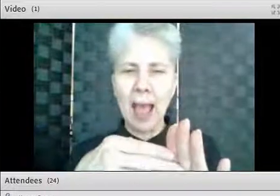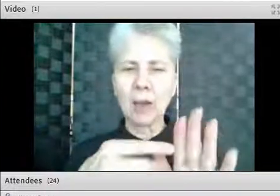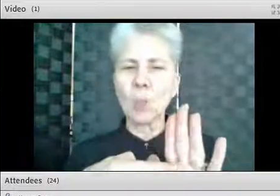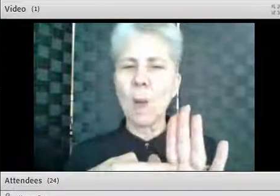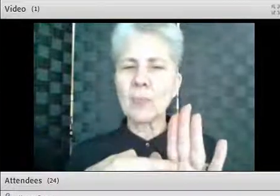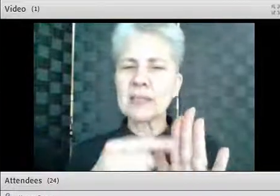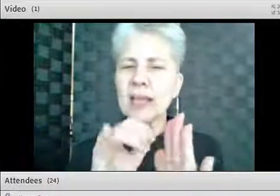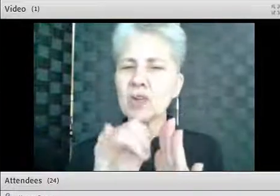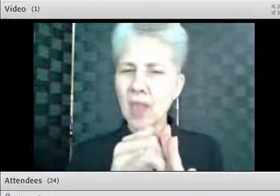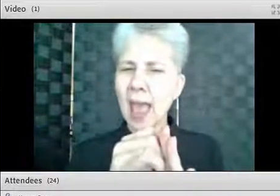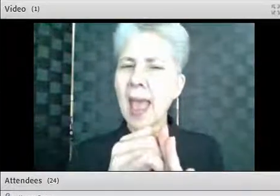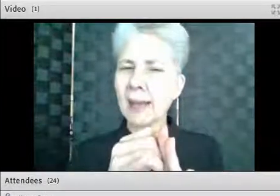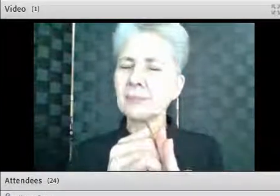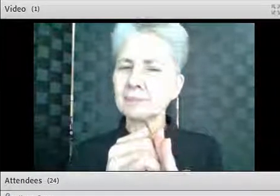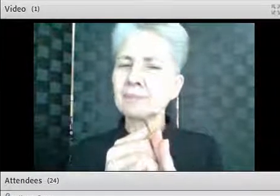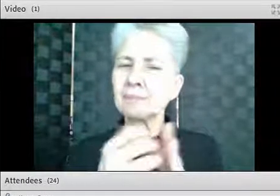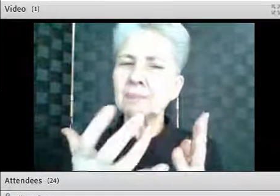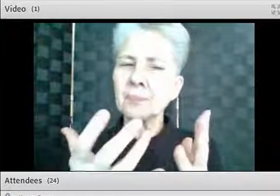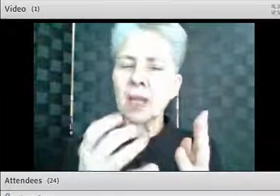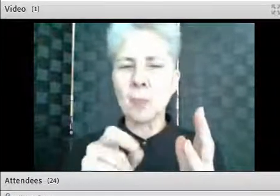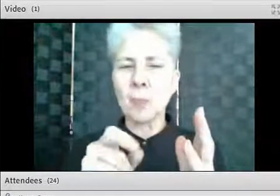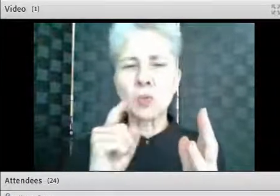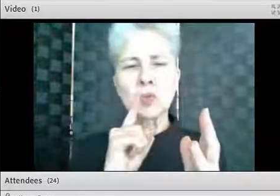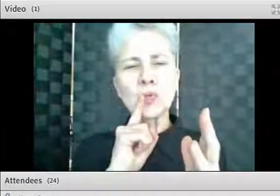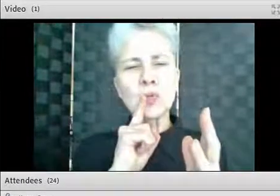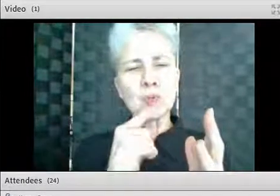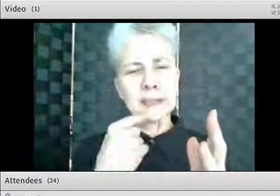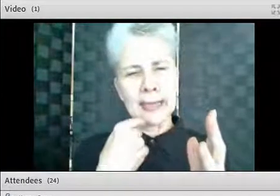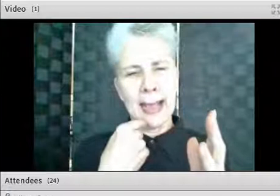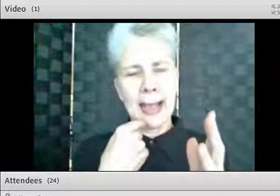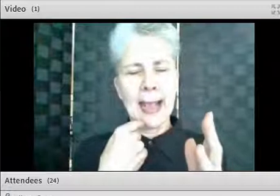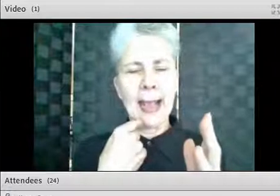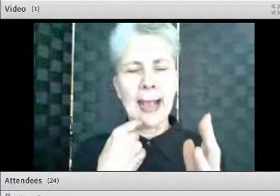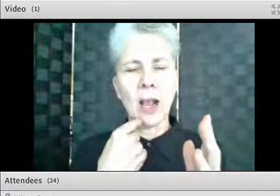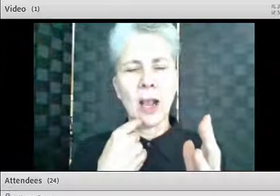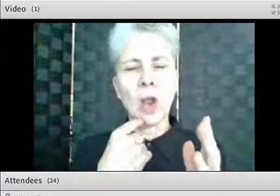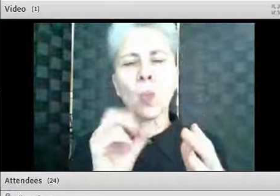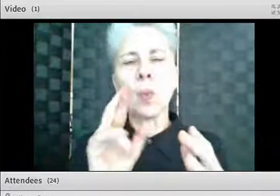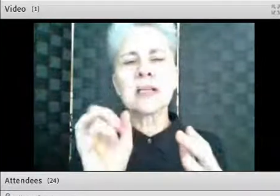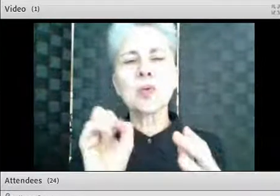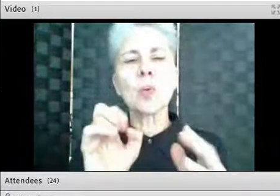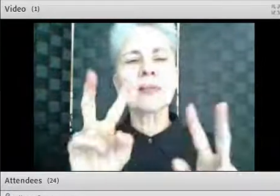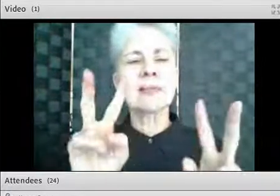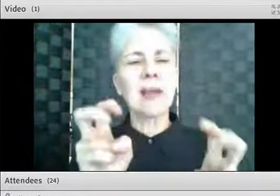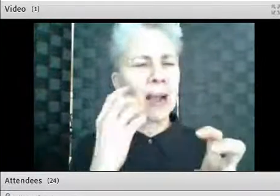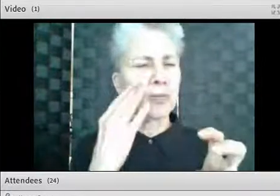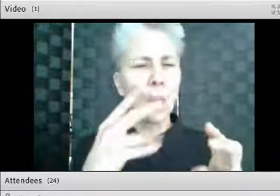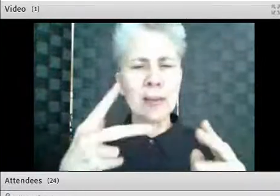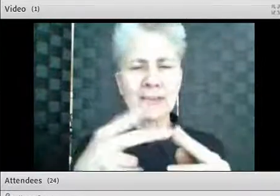And then I think that it's supposed to say here the resource's topic. Sorry, I don't know why it's cutting off here,